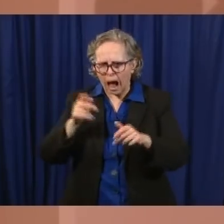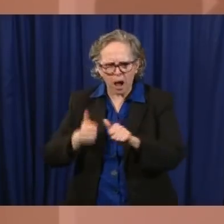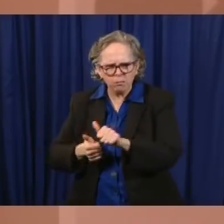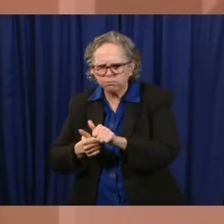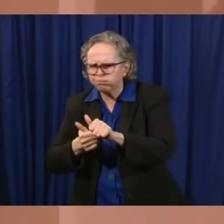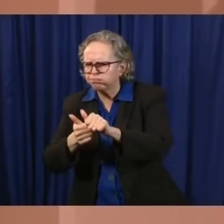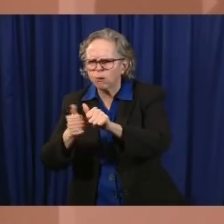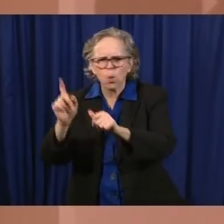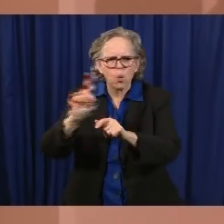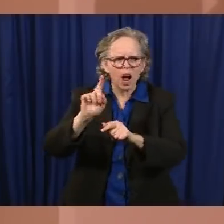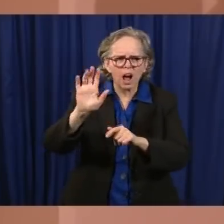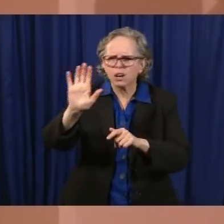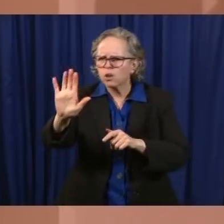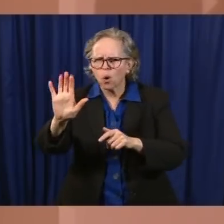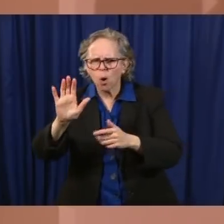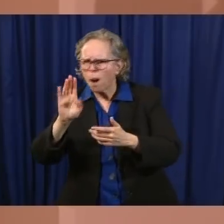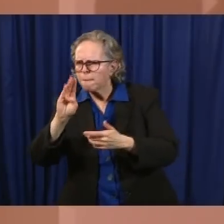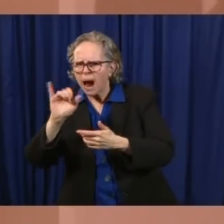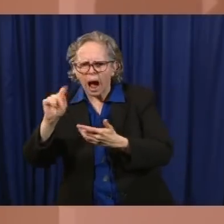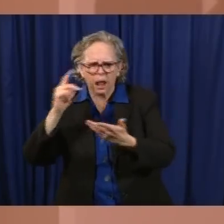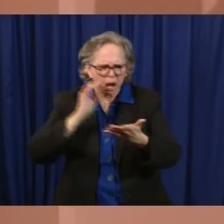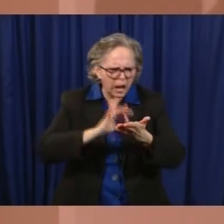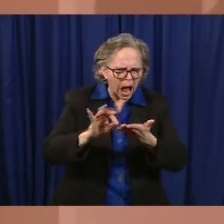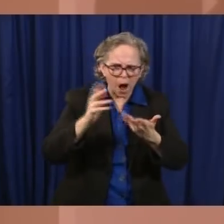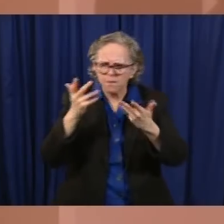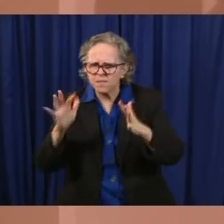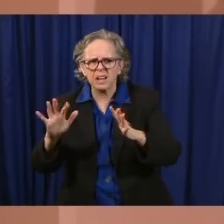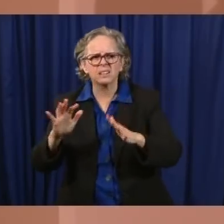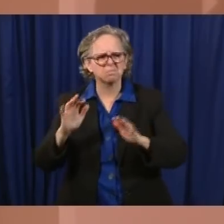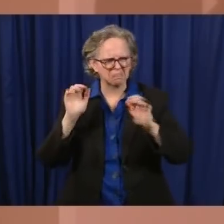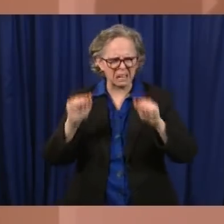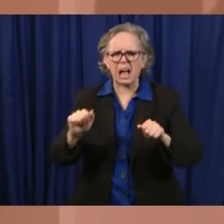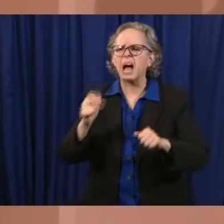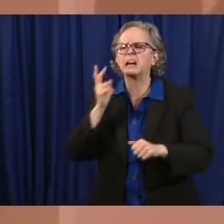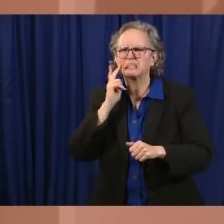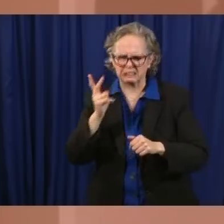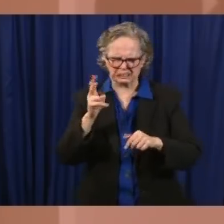FROM THE TIME YOU SEND IT BACK